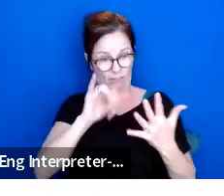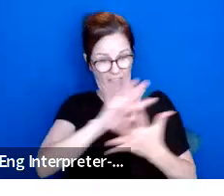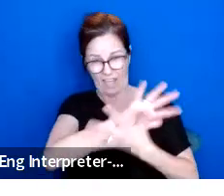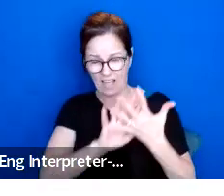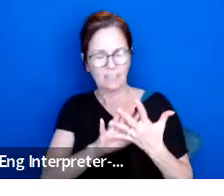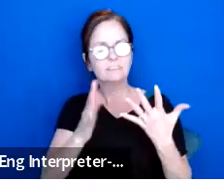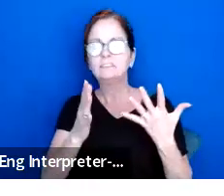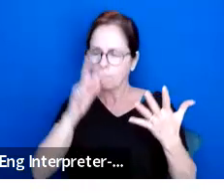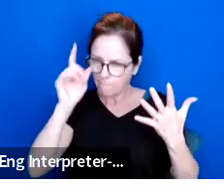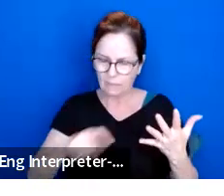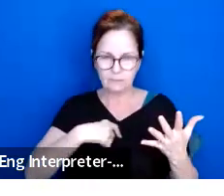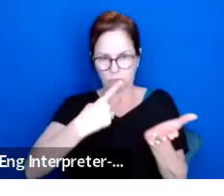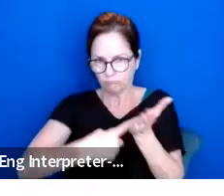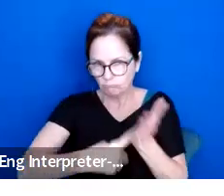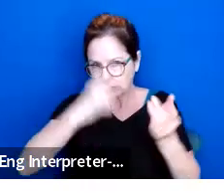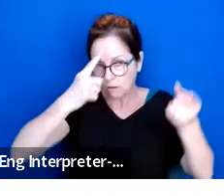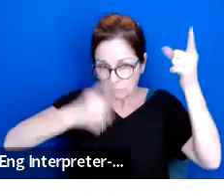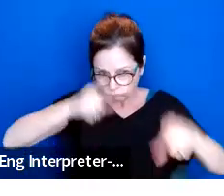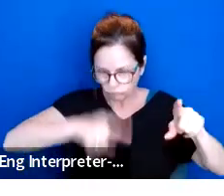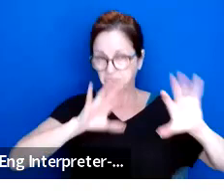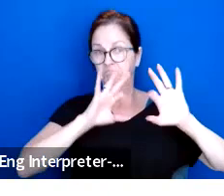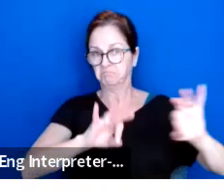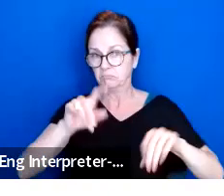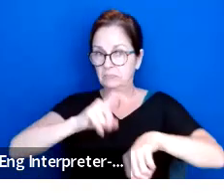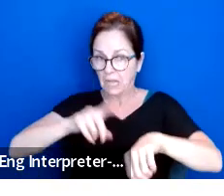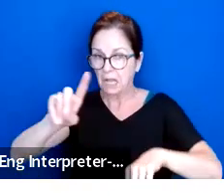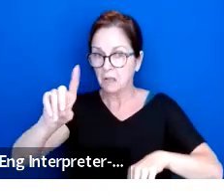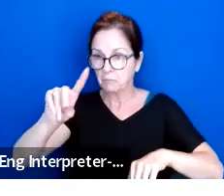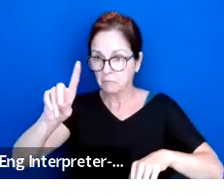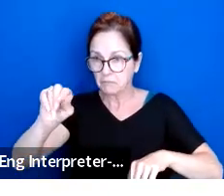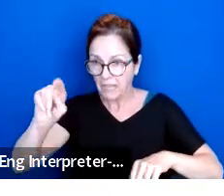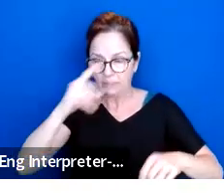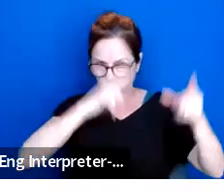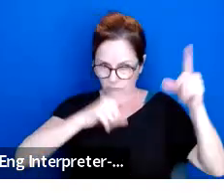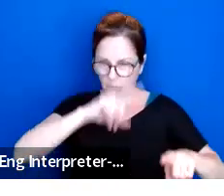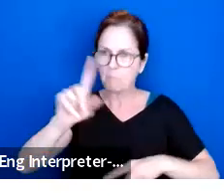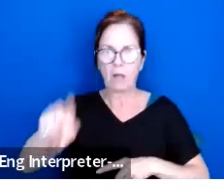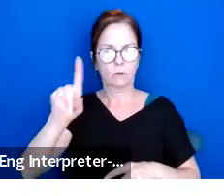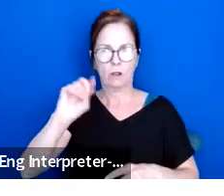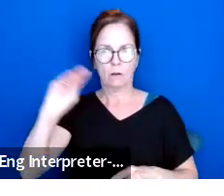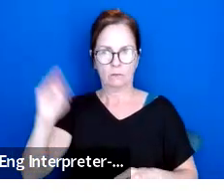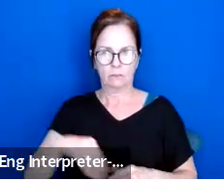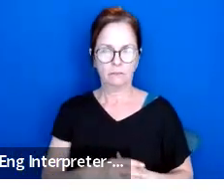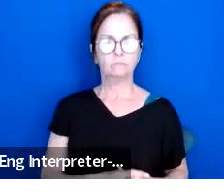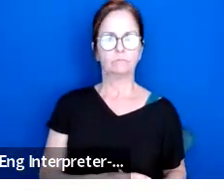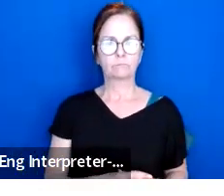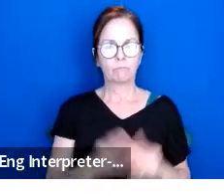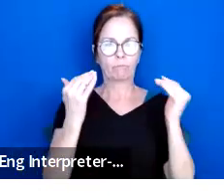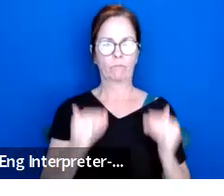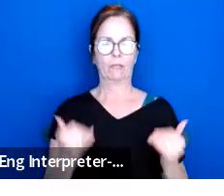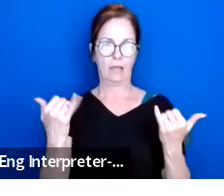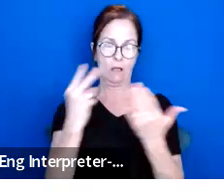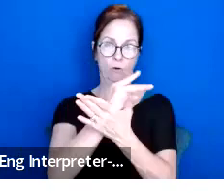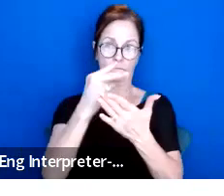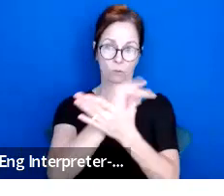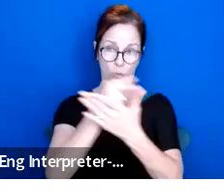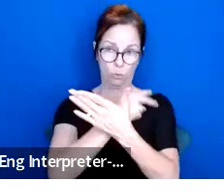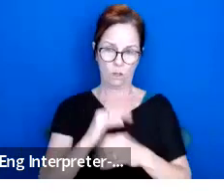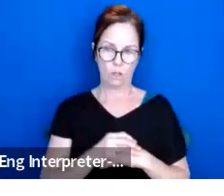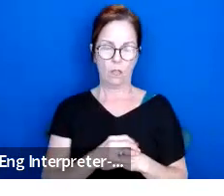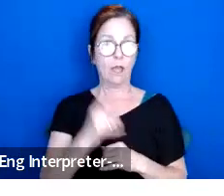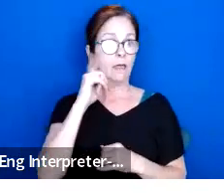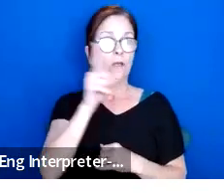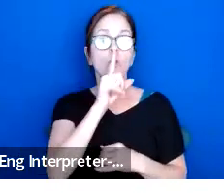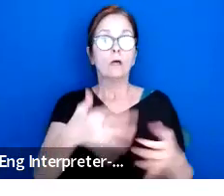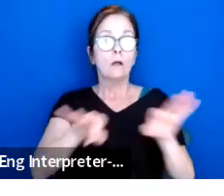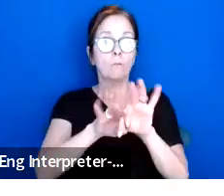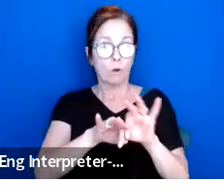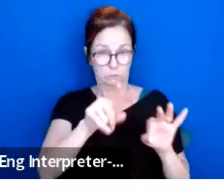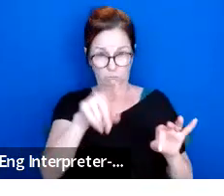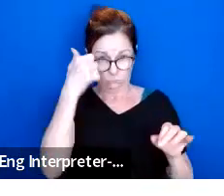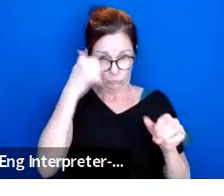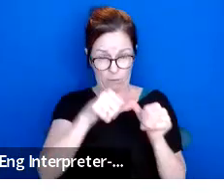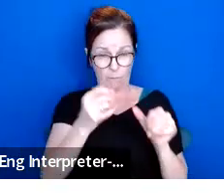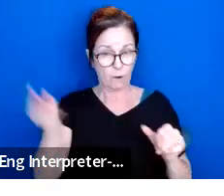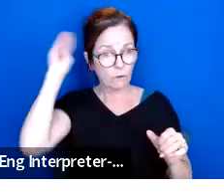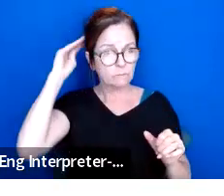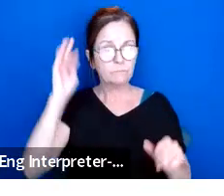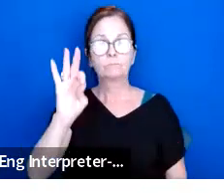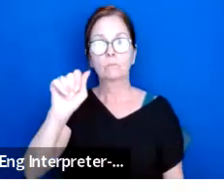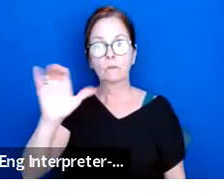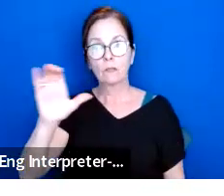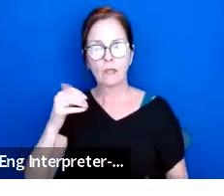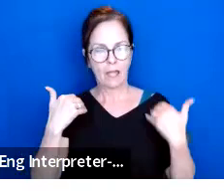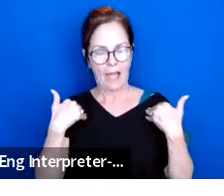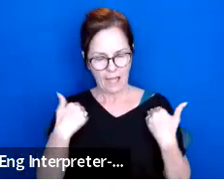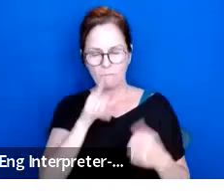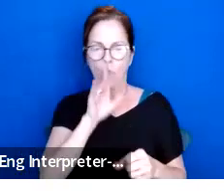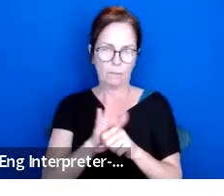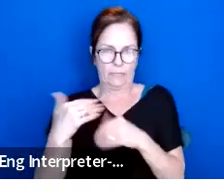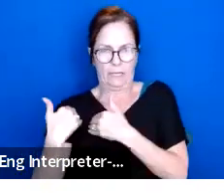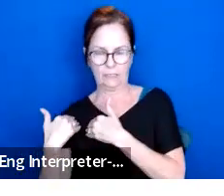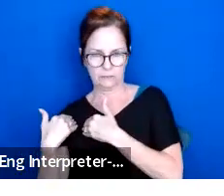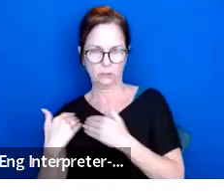Beforehand, right? Times, dates, etc. In terms of, the review, I think it's really important to note that Faculty have an obligation to meet student accommodation.